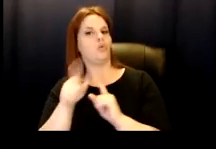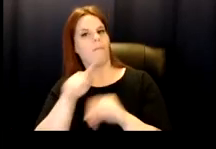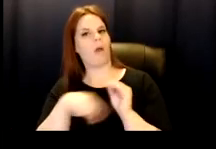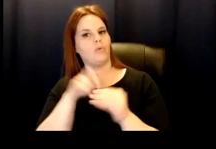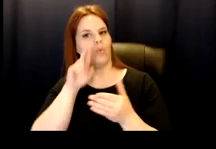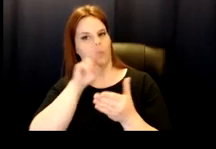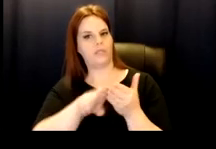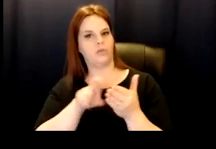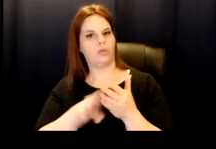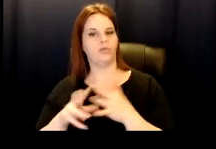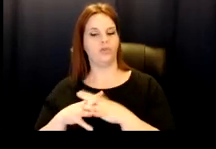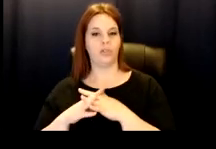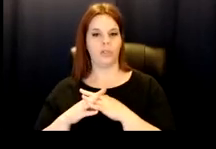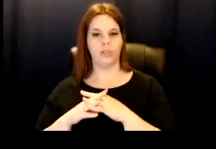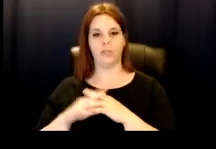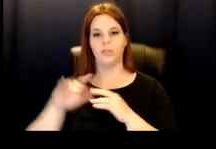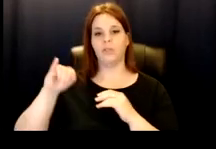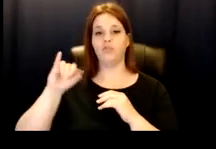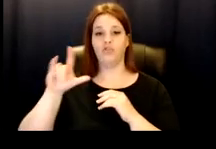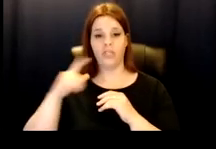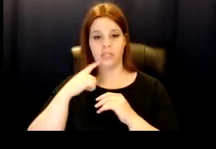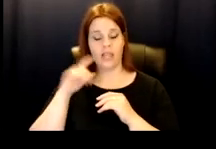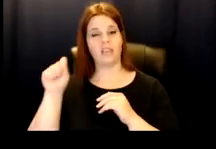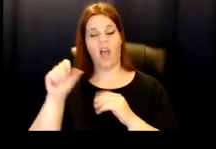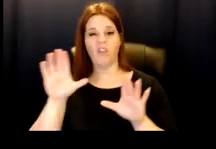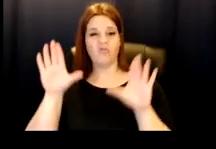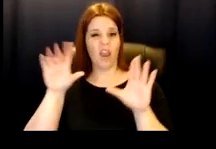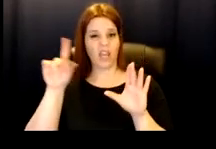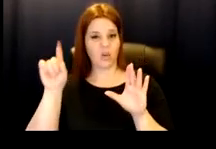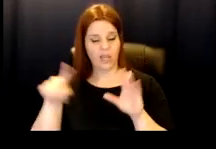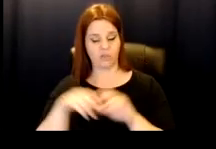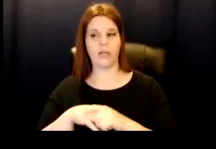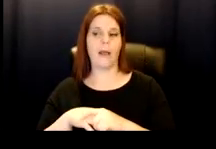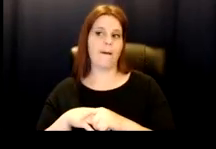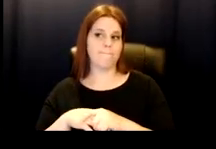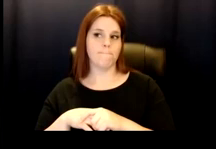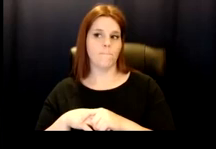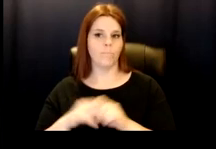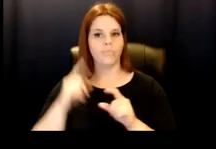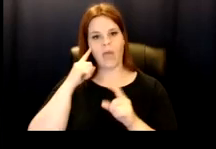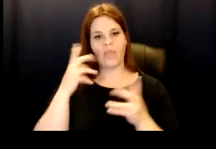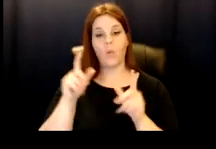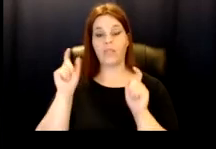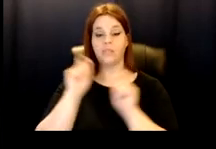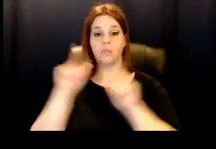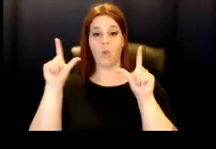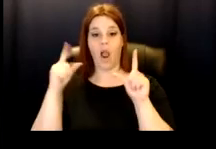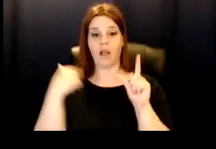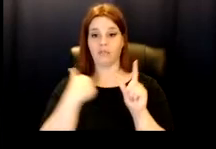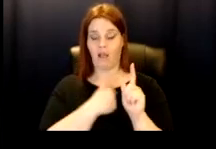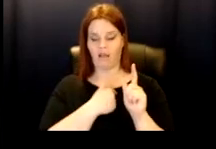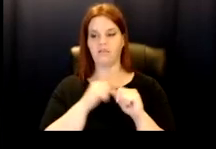Yeah, that's a great question. I think what surprised us in you know we had the opportunity